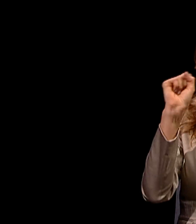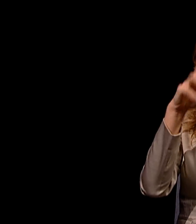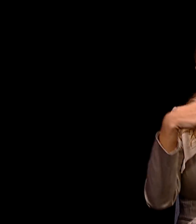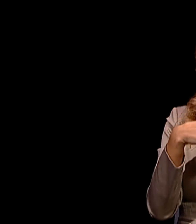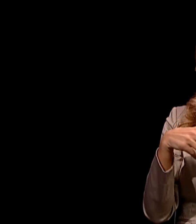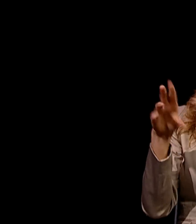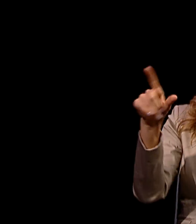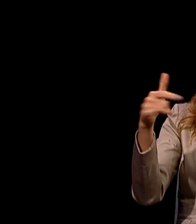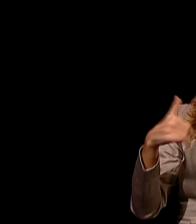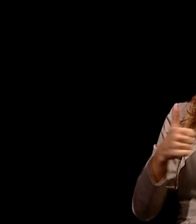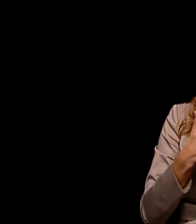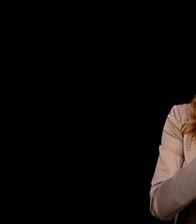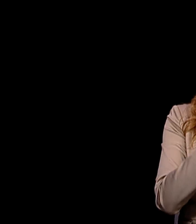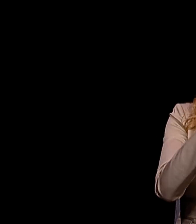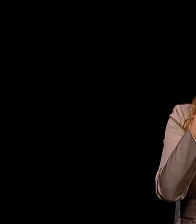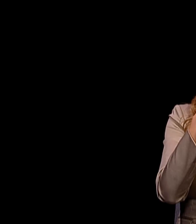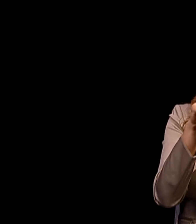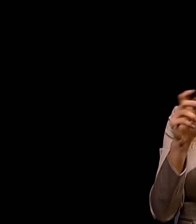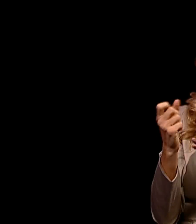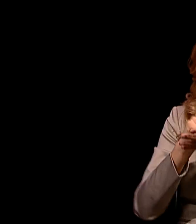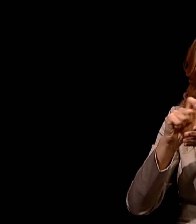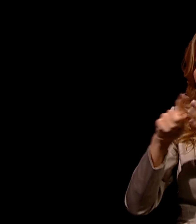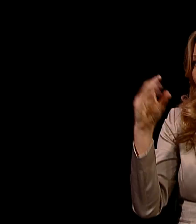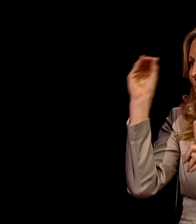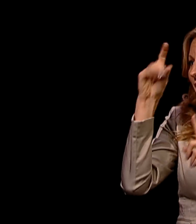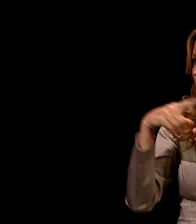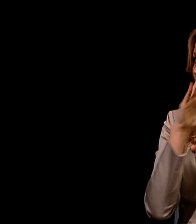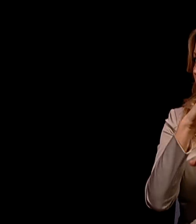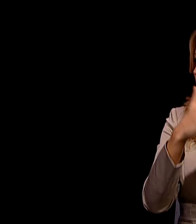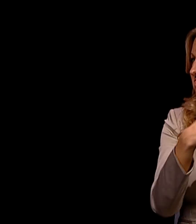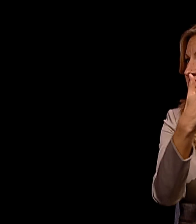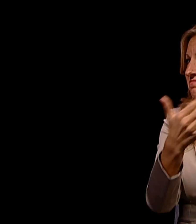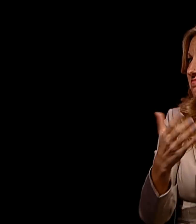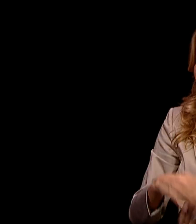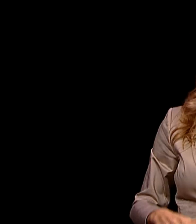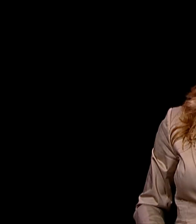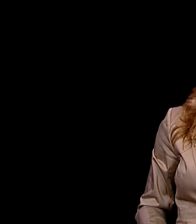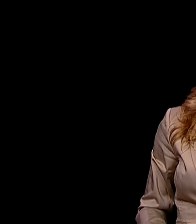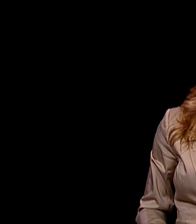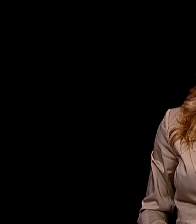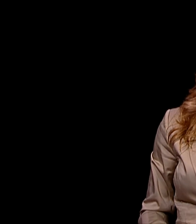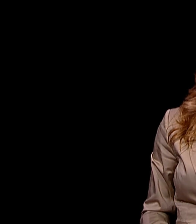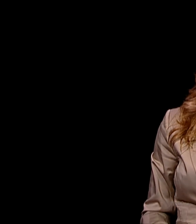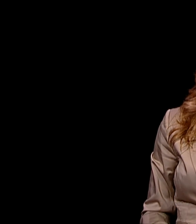If Rick Perry were to run when presidency, would you continue and follow his career write editorials-